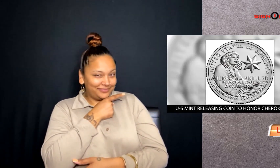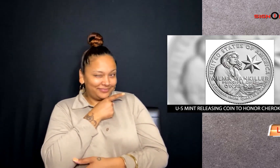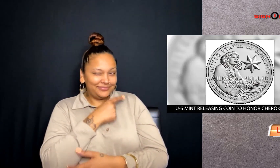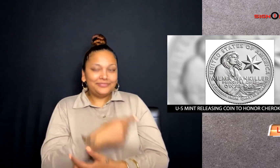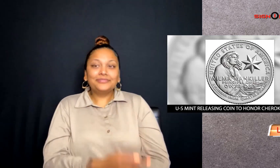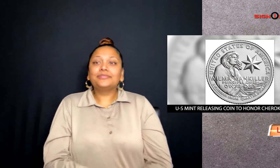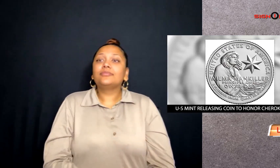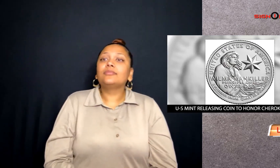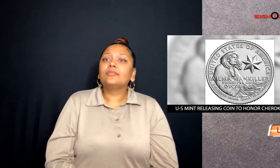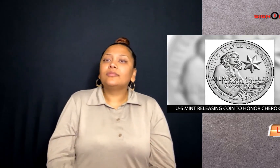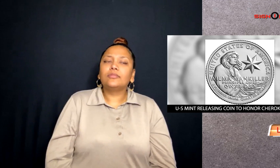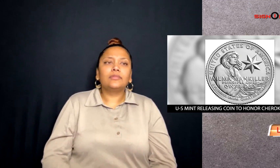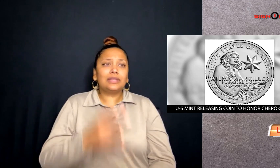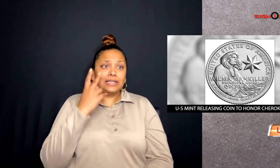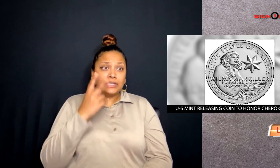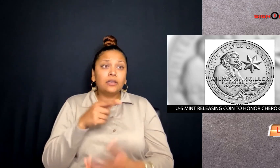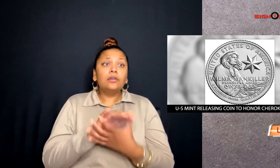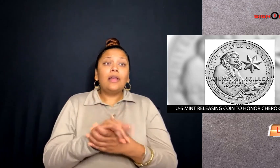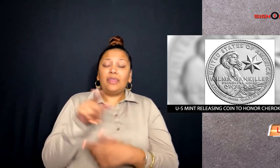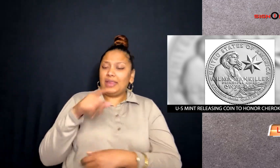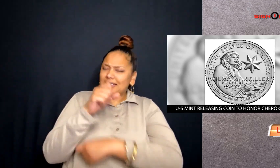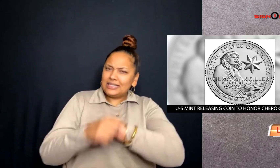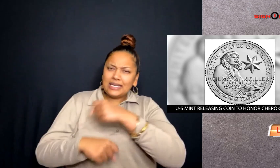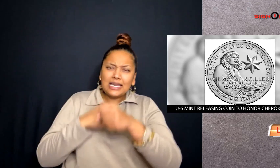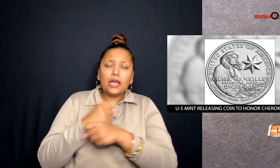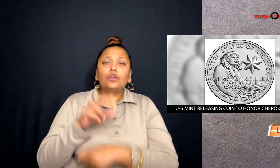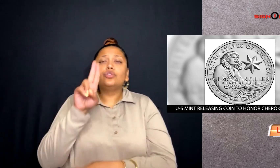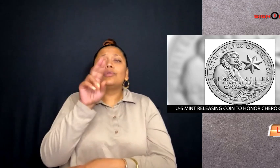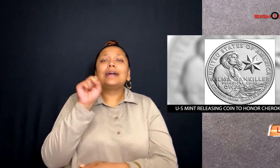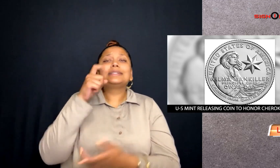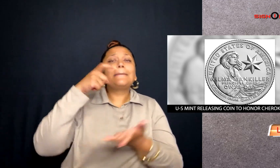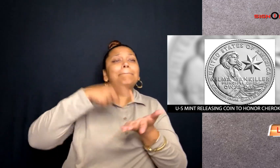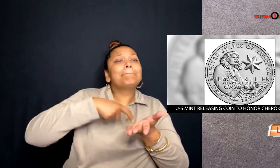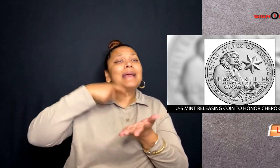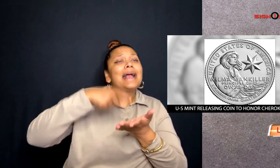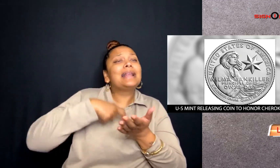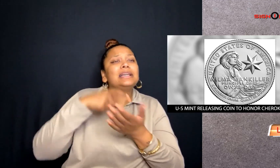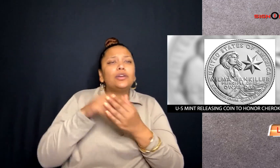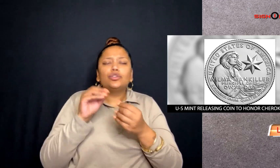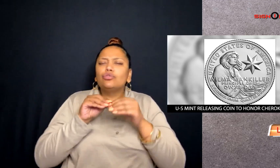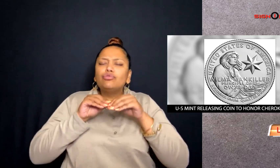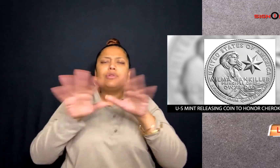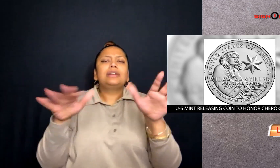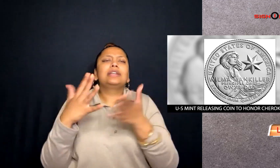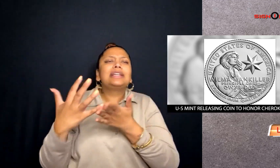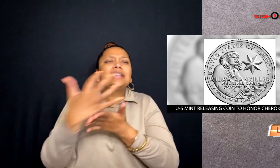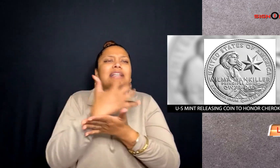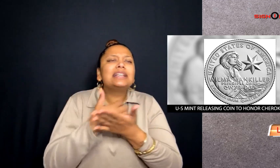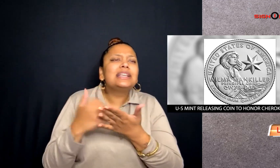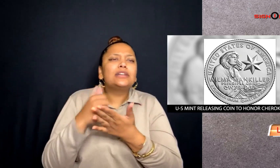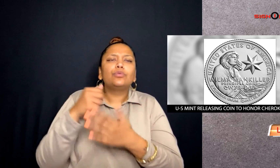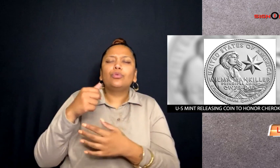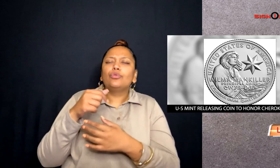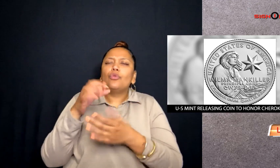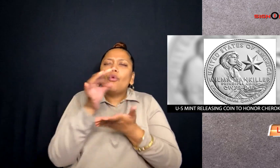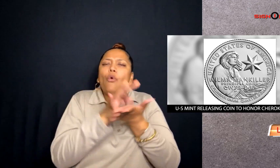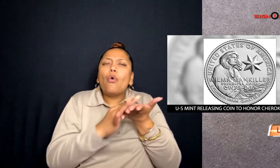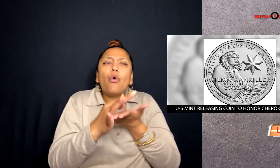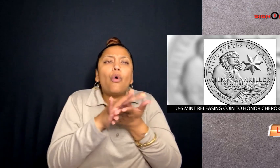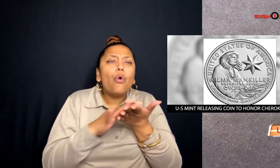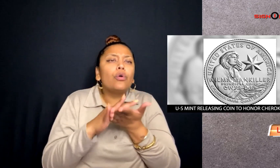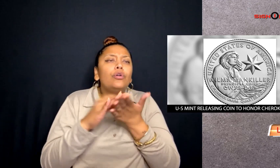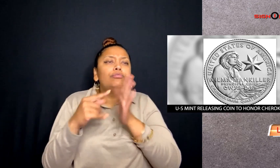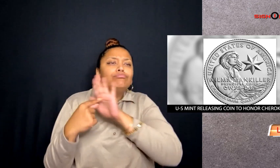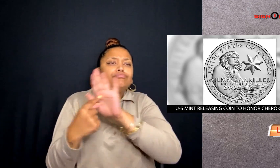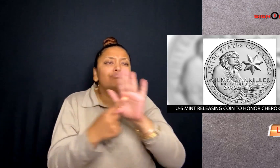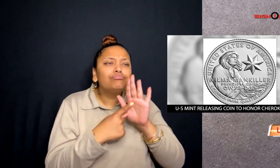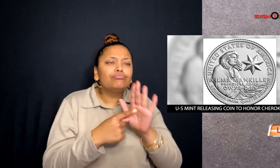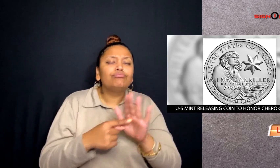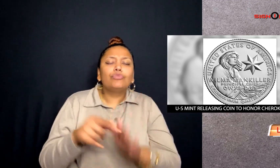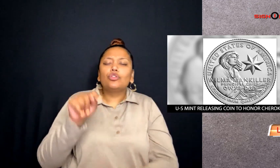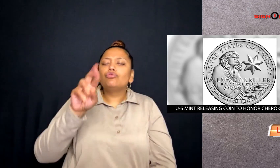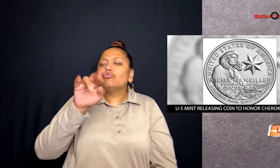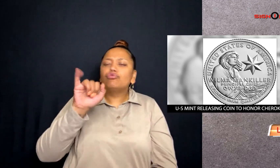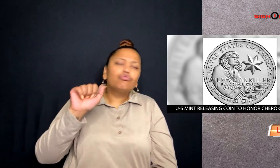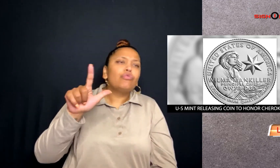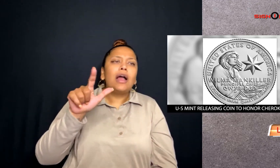and finally start taking a closer look at your quarters